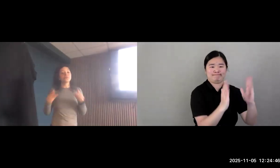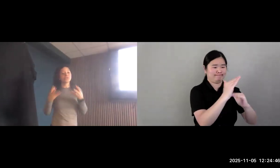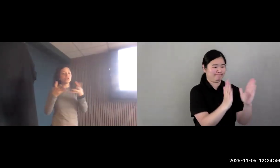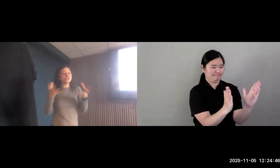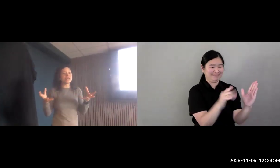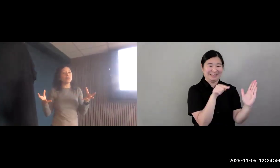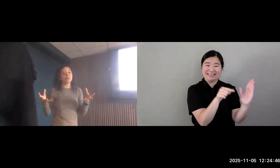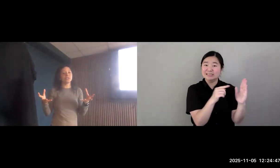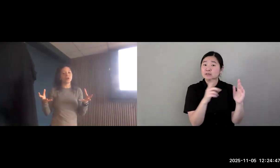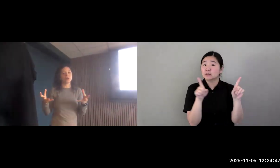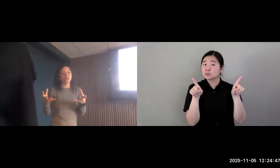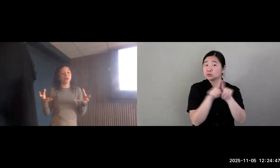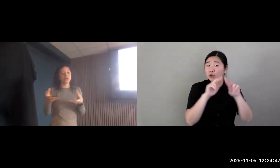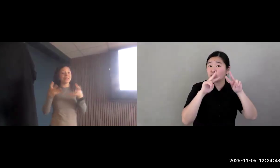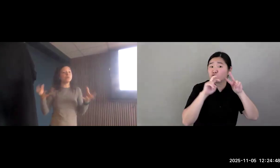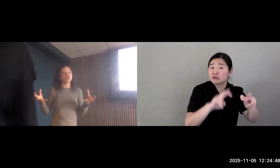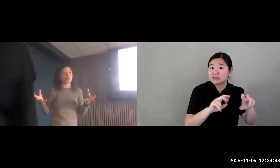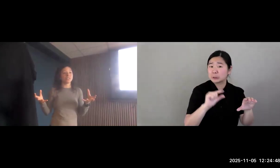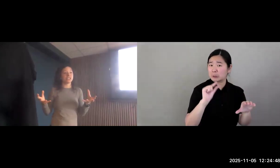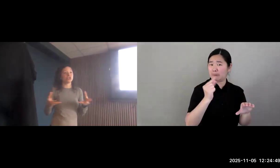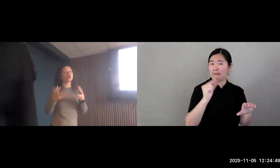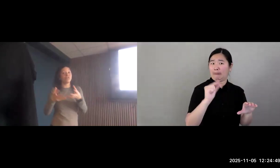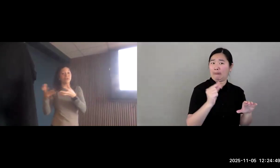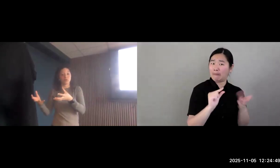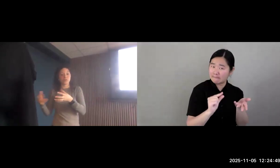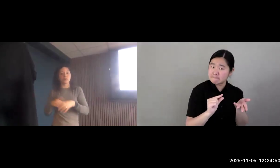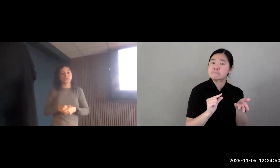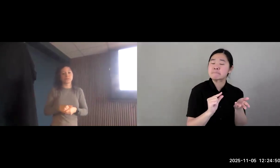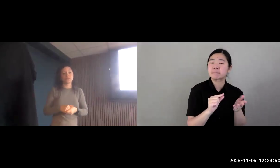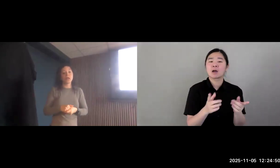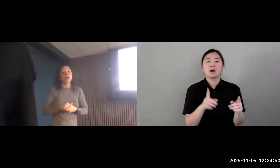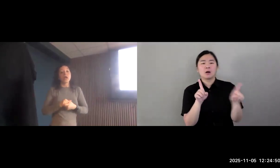so this is how limited language docentation could affect the results.